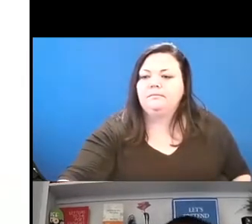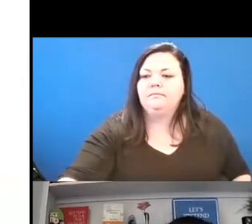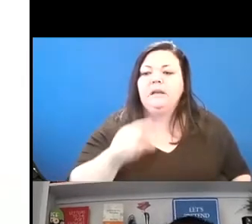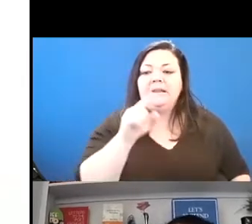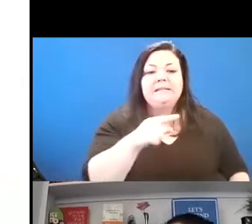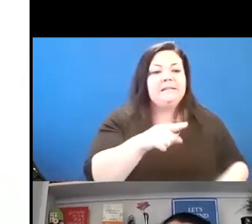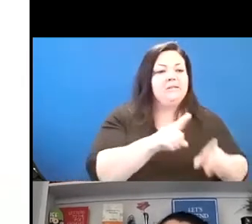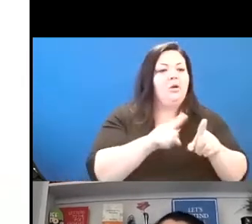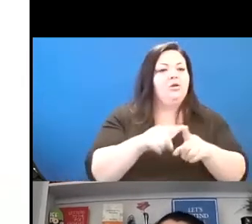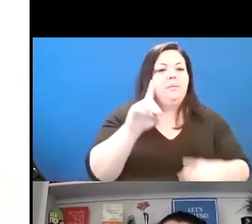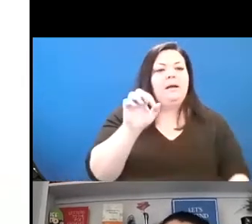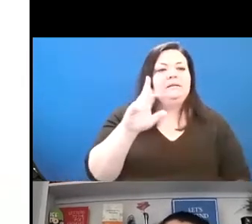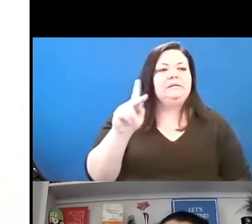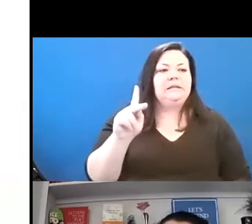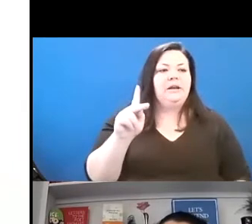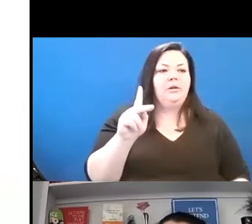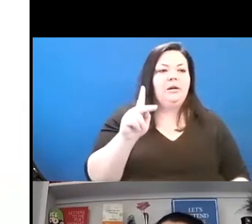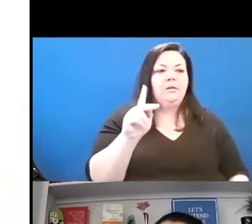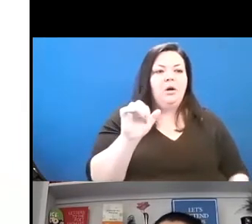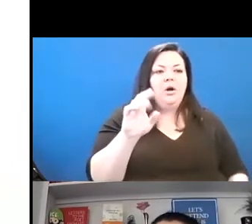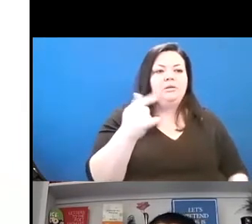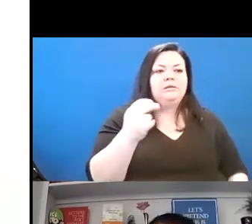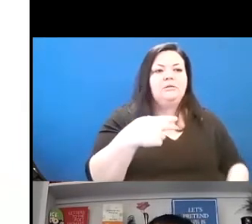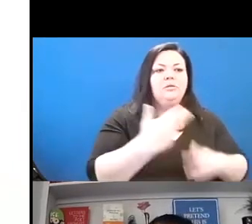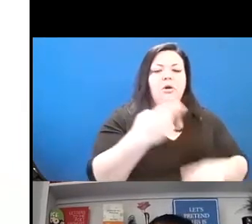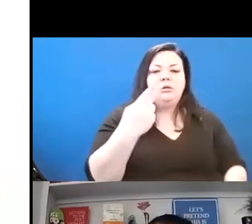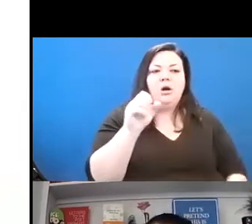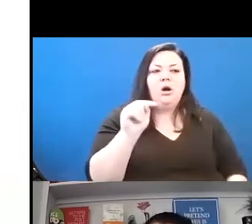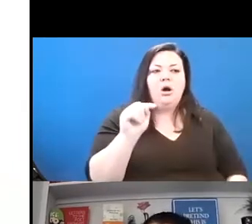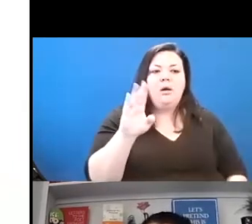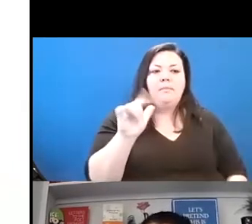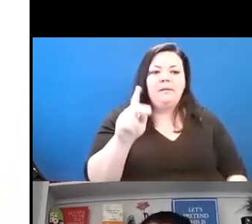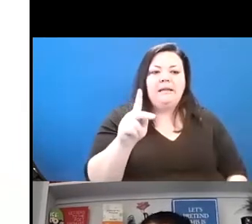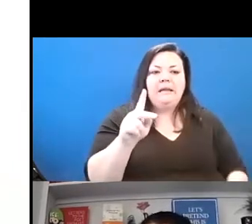it's called hotline bling um voicemail would somebody be comfortable reading this poem